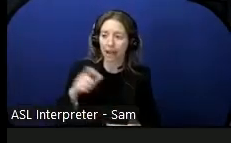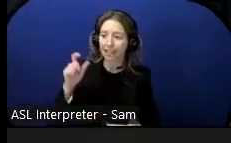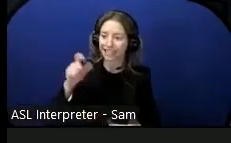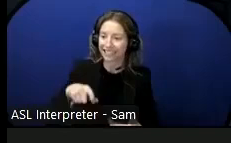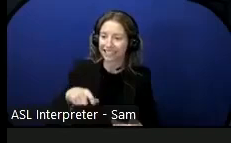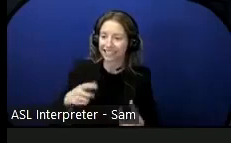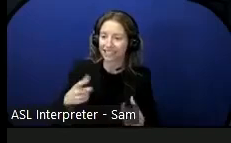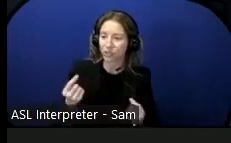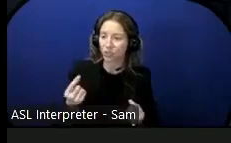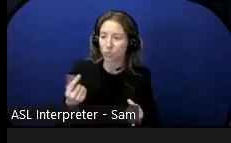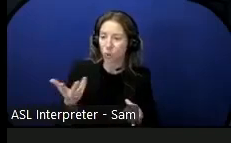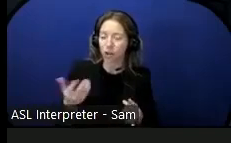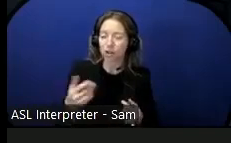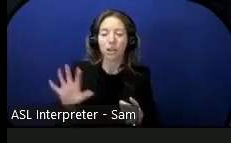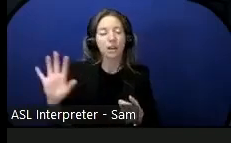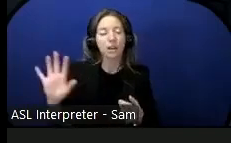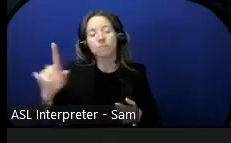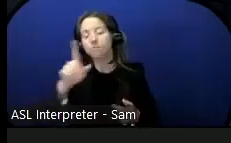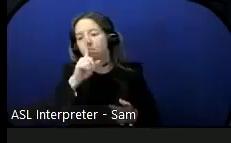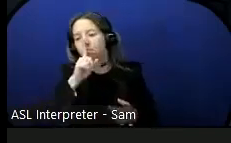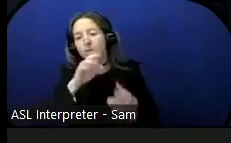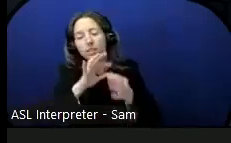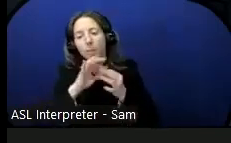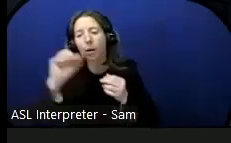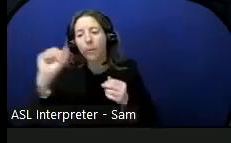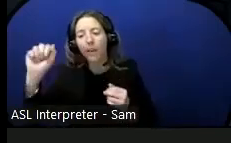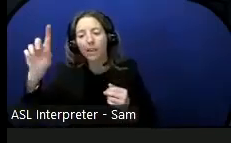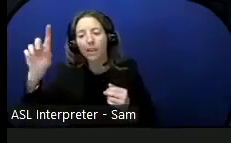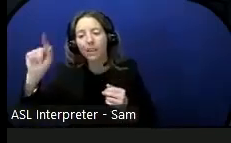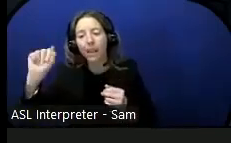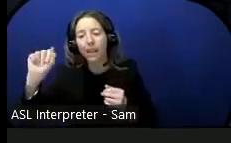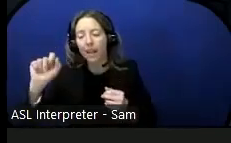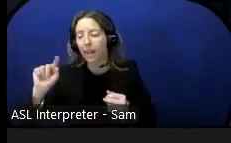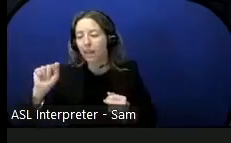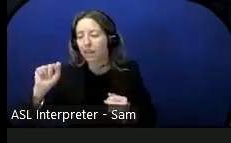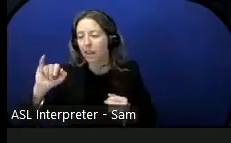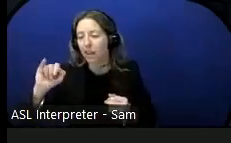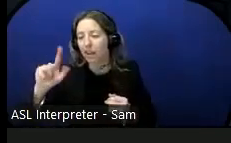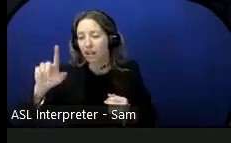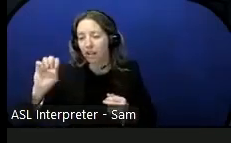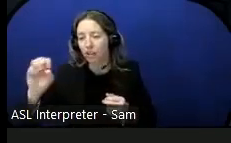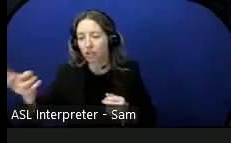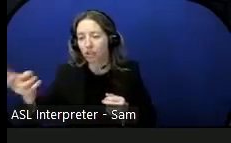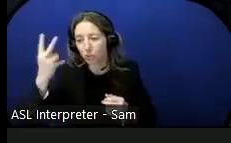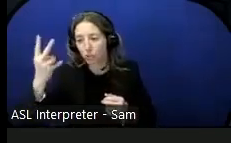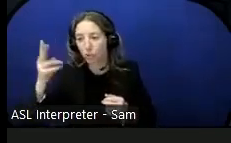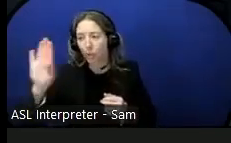What does Title II want me to do? This is, "my job title is this," "my job responsibilities are these,"